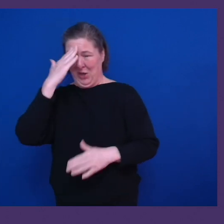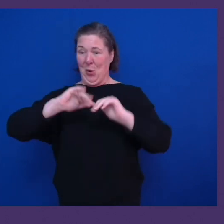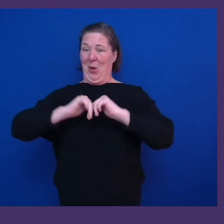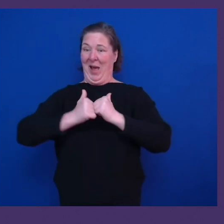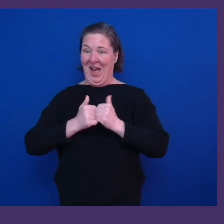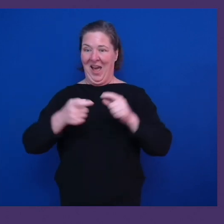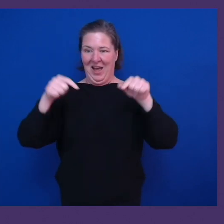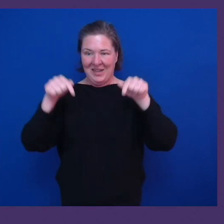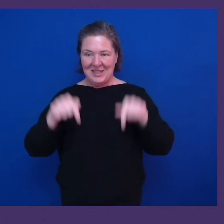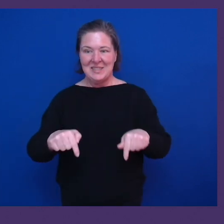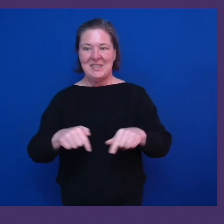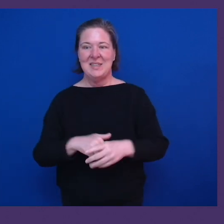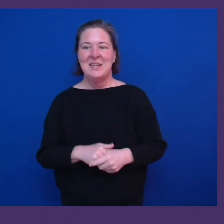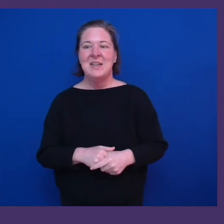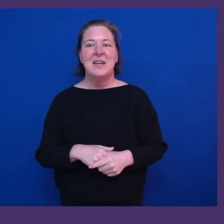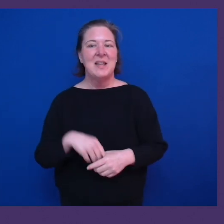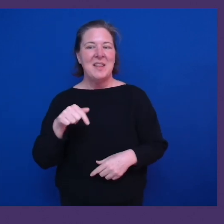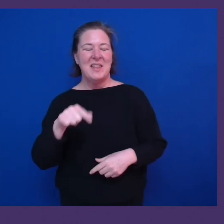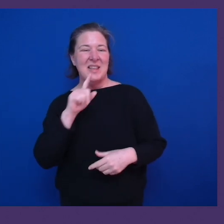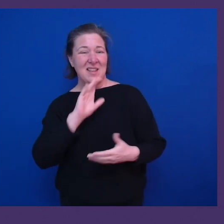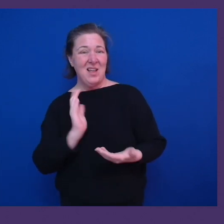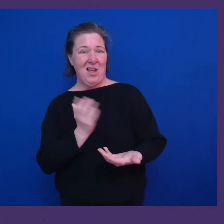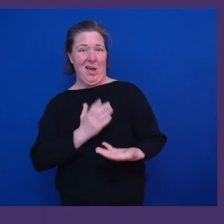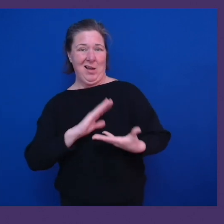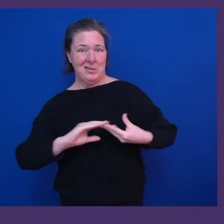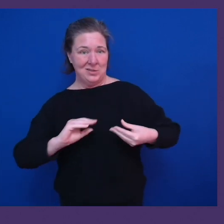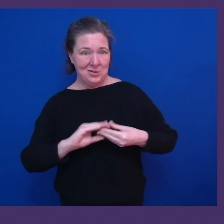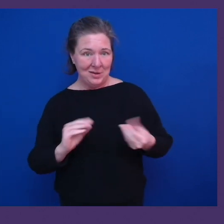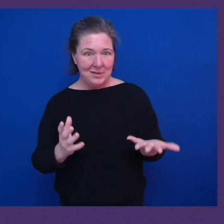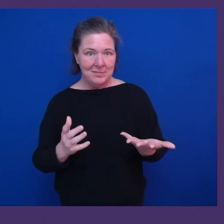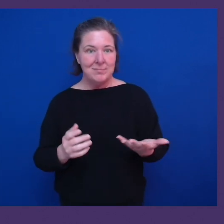And so, really taking that lesson internally